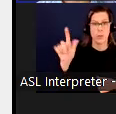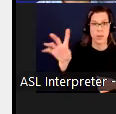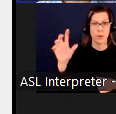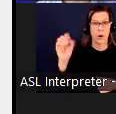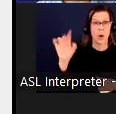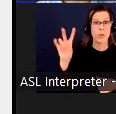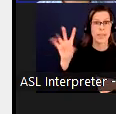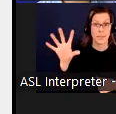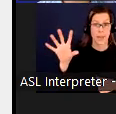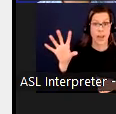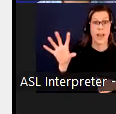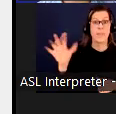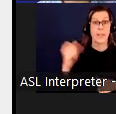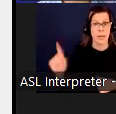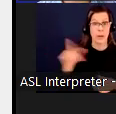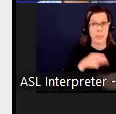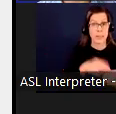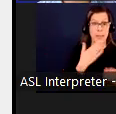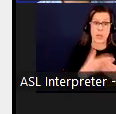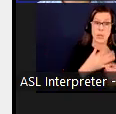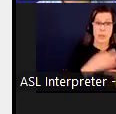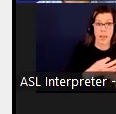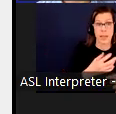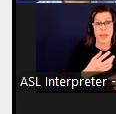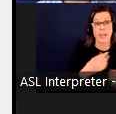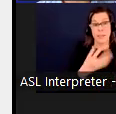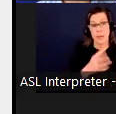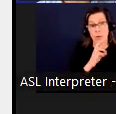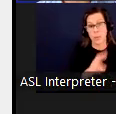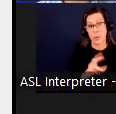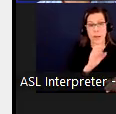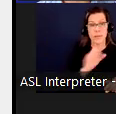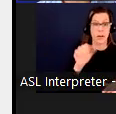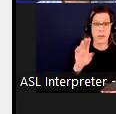report of elder abuse so on and so on and shall have immunity from any criminal or